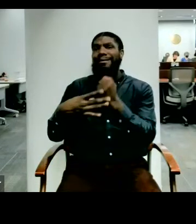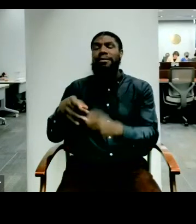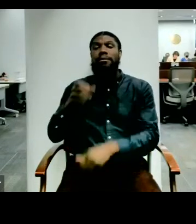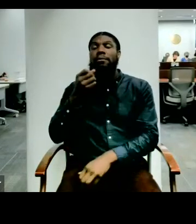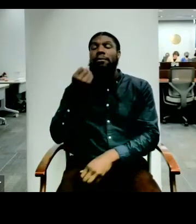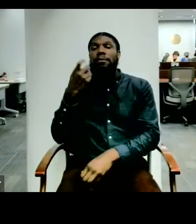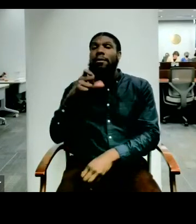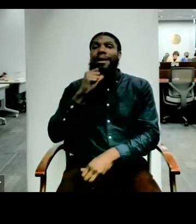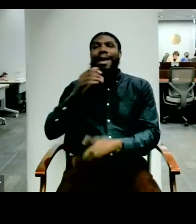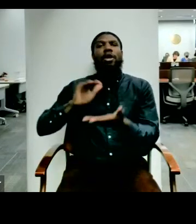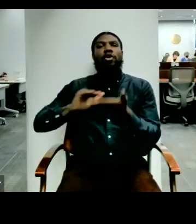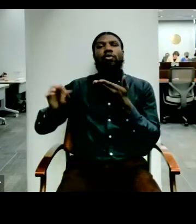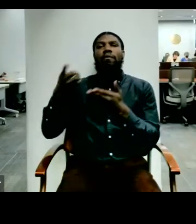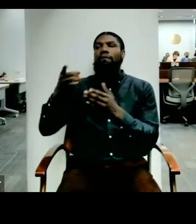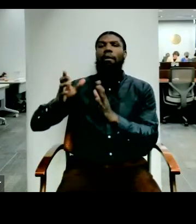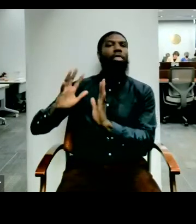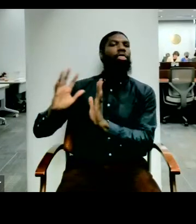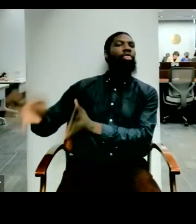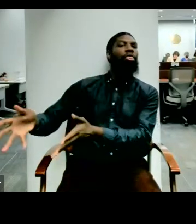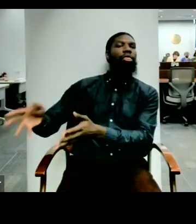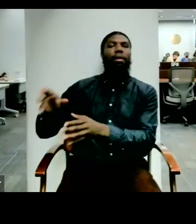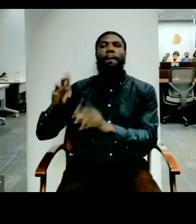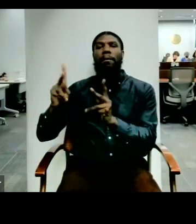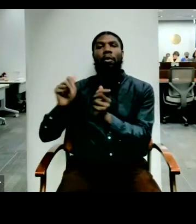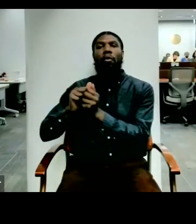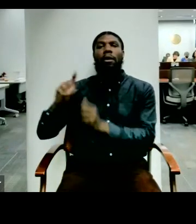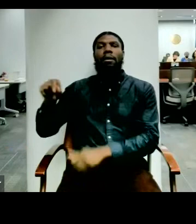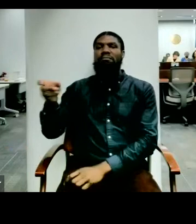employees with disabilities and people with disabilities should certainly not